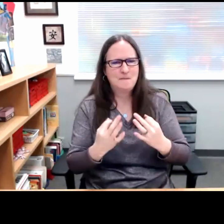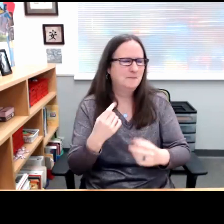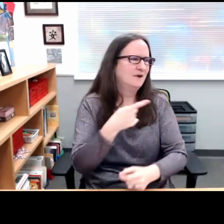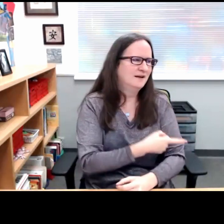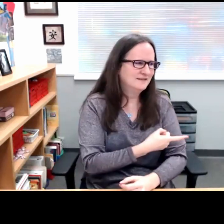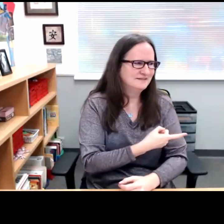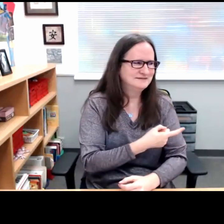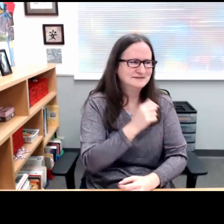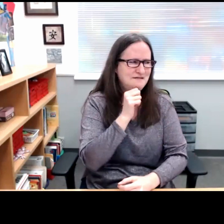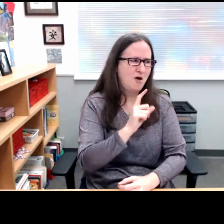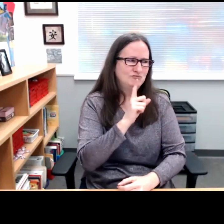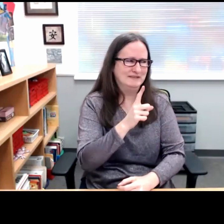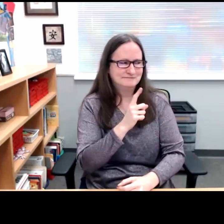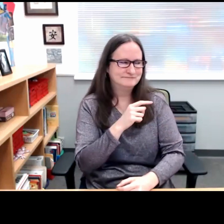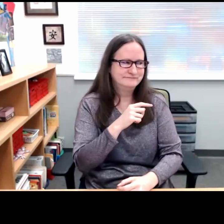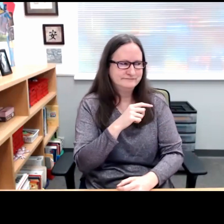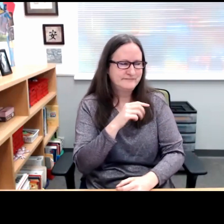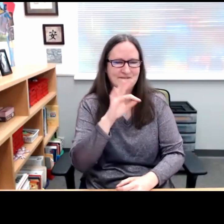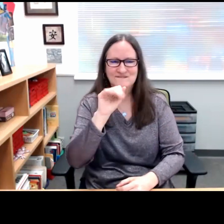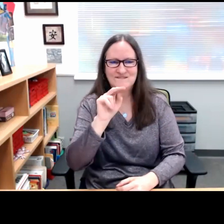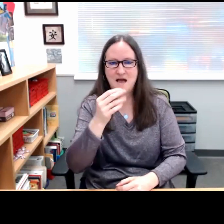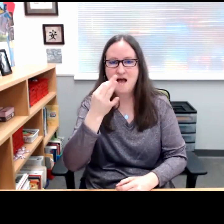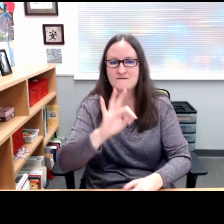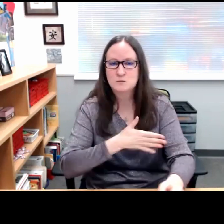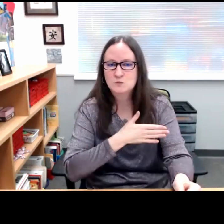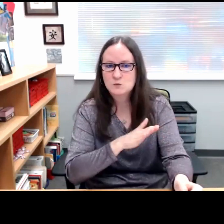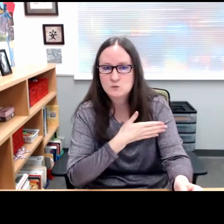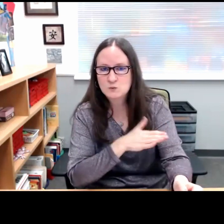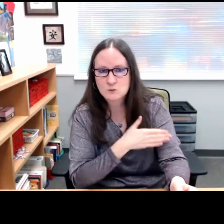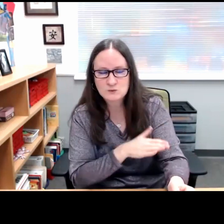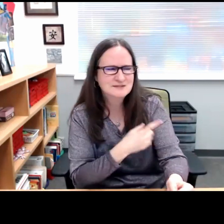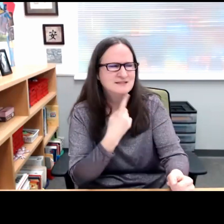he comes from a deaf family and he's not really a fan of music.